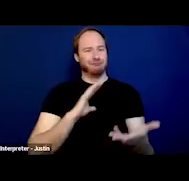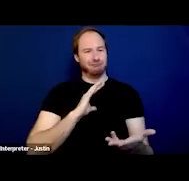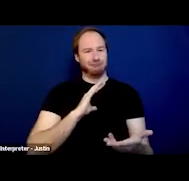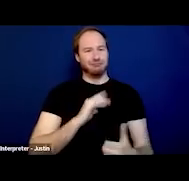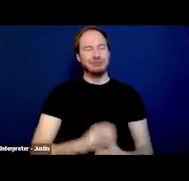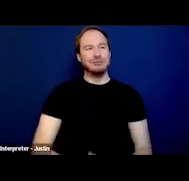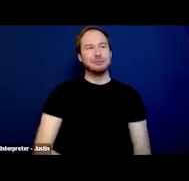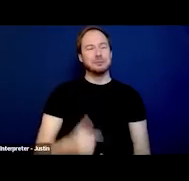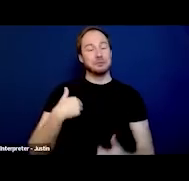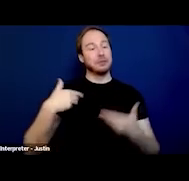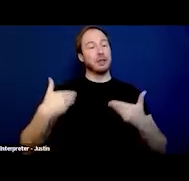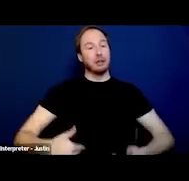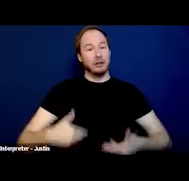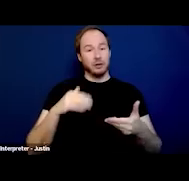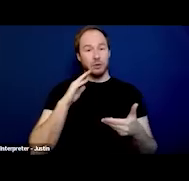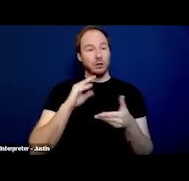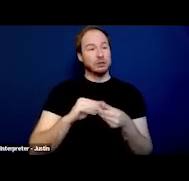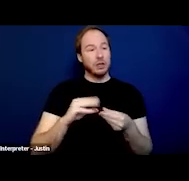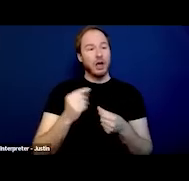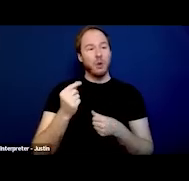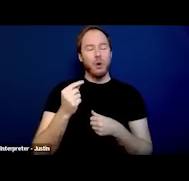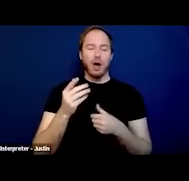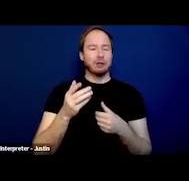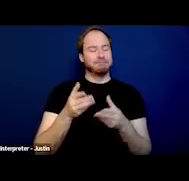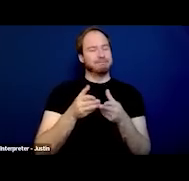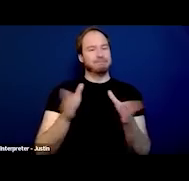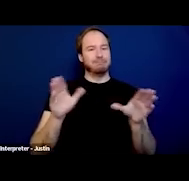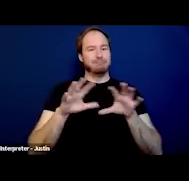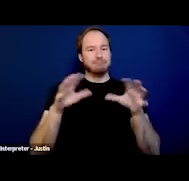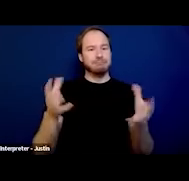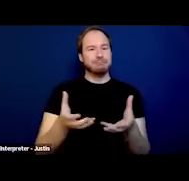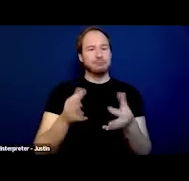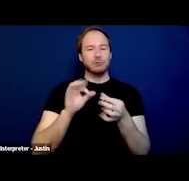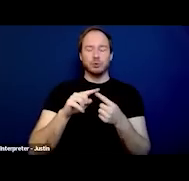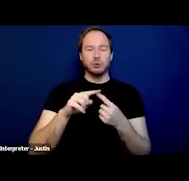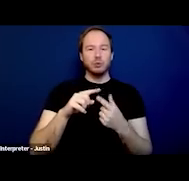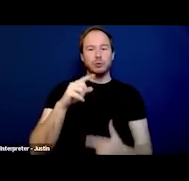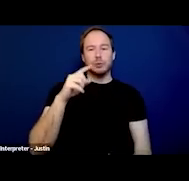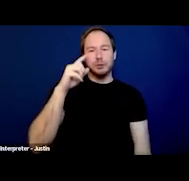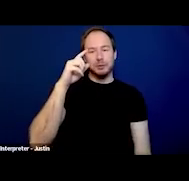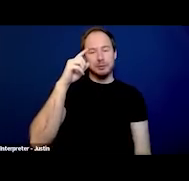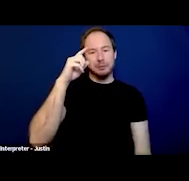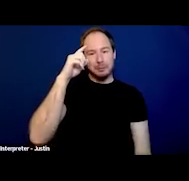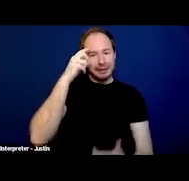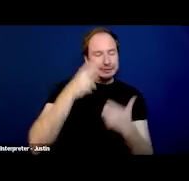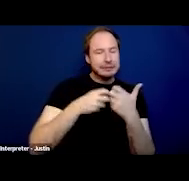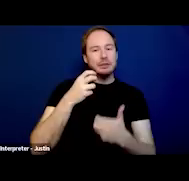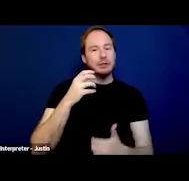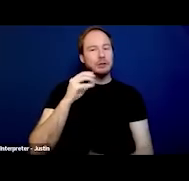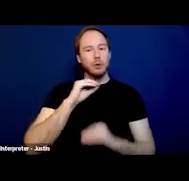So I'm planning to start by talking a little bit about the general issues of homelessness and mental illness, and describe what serious mental illness is.